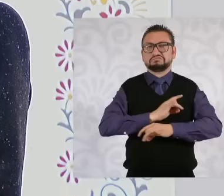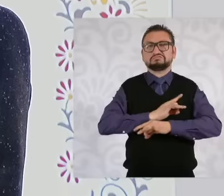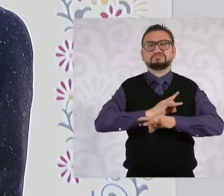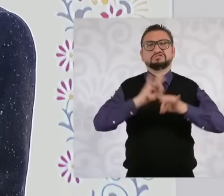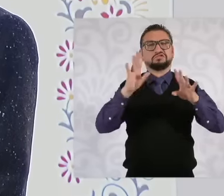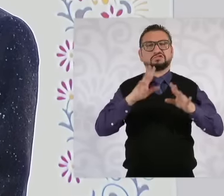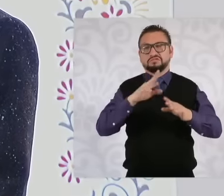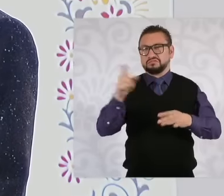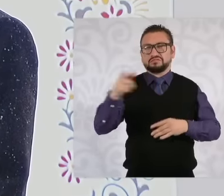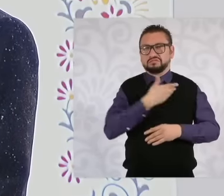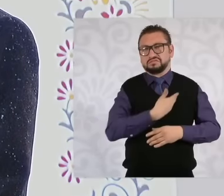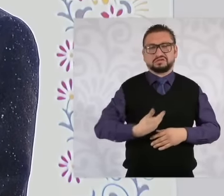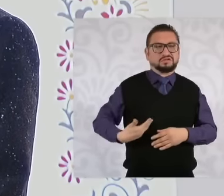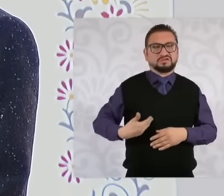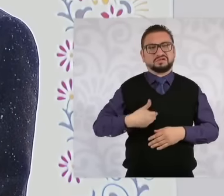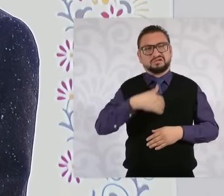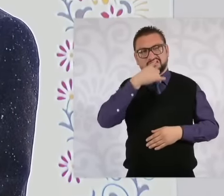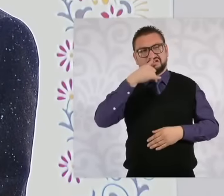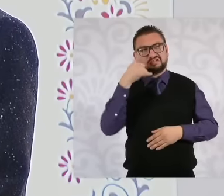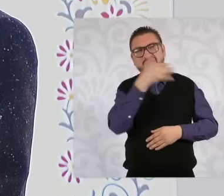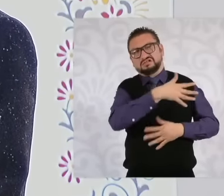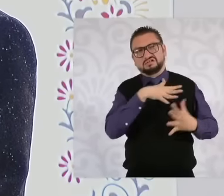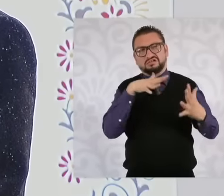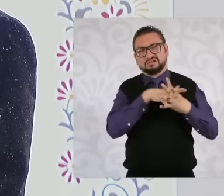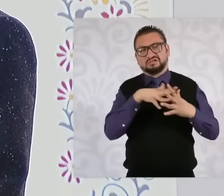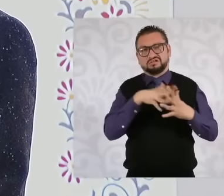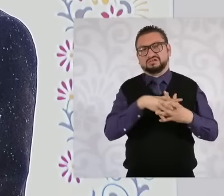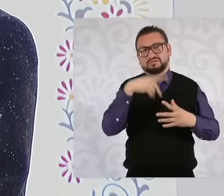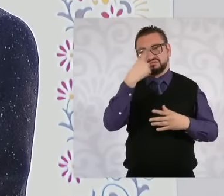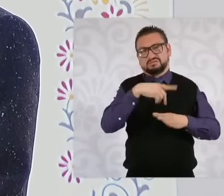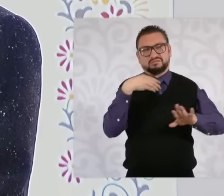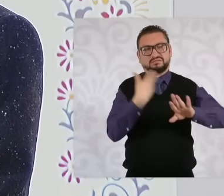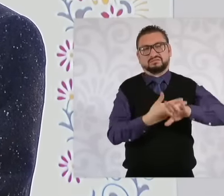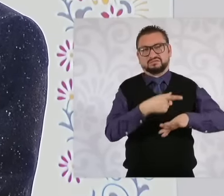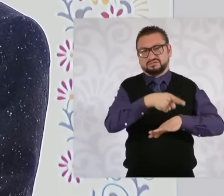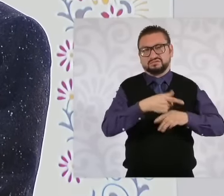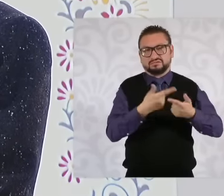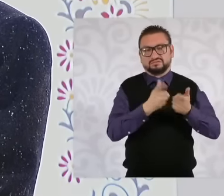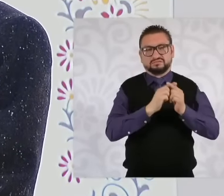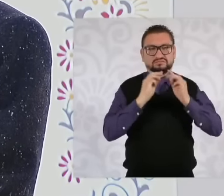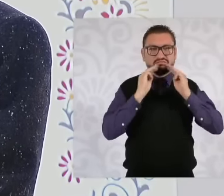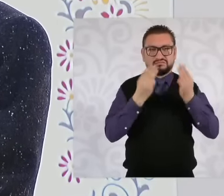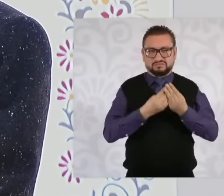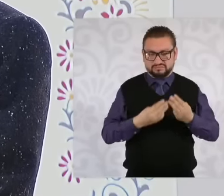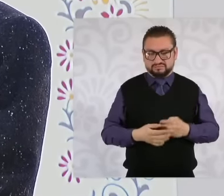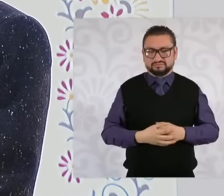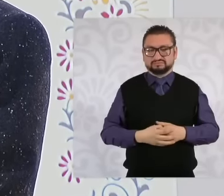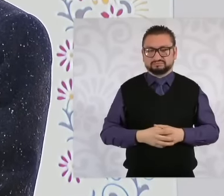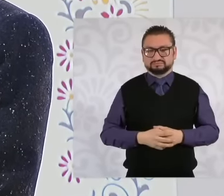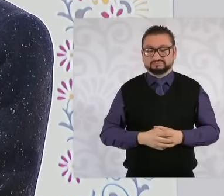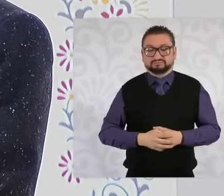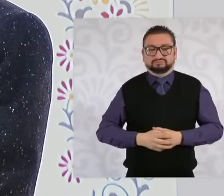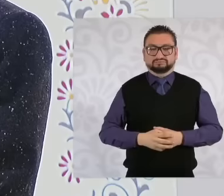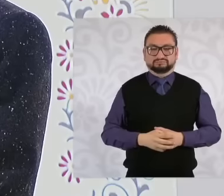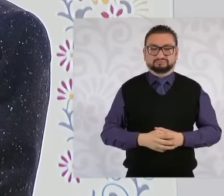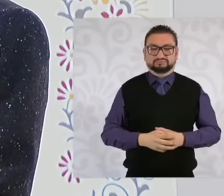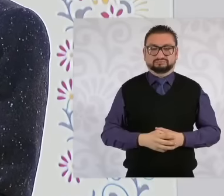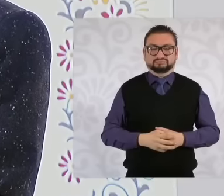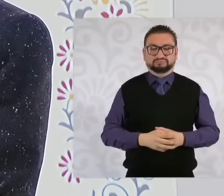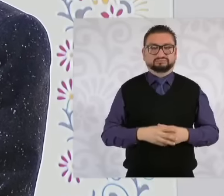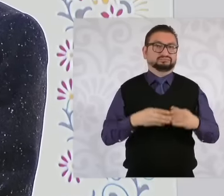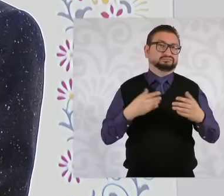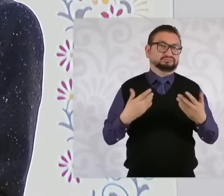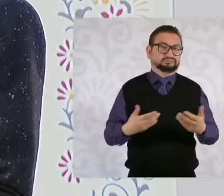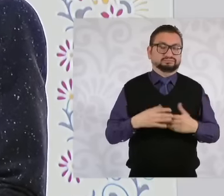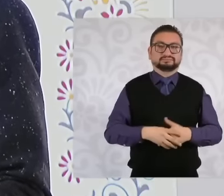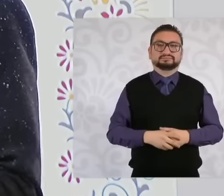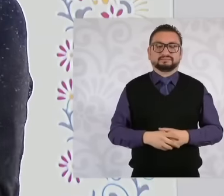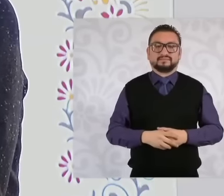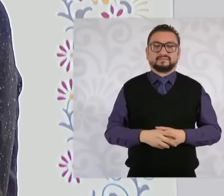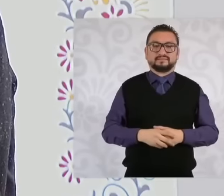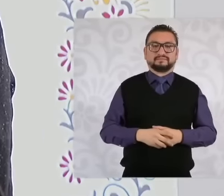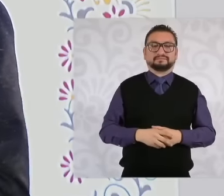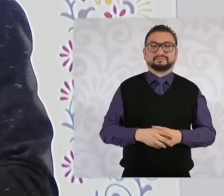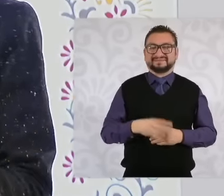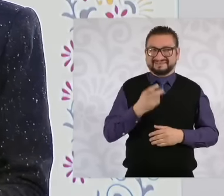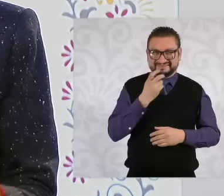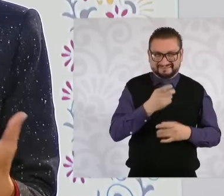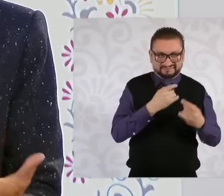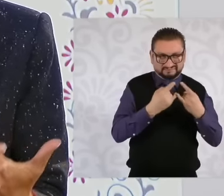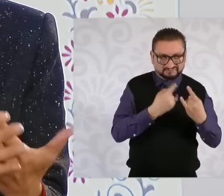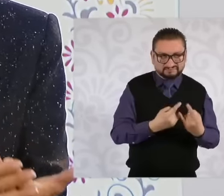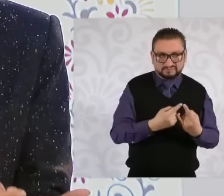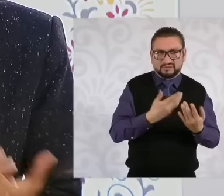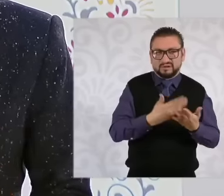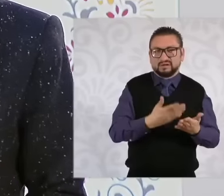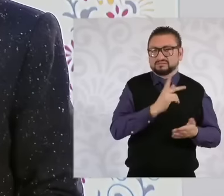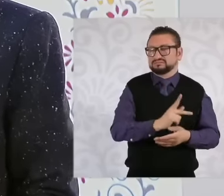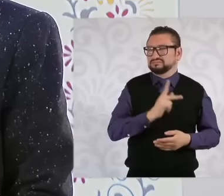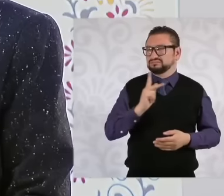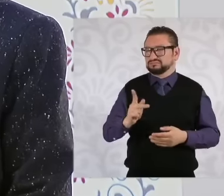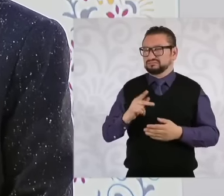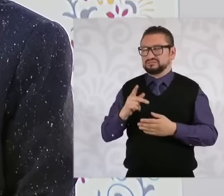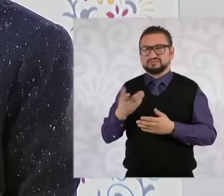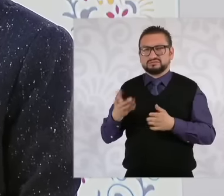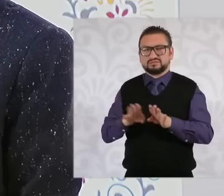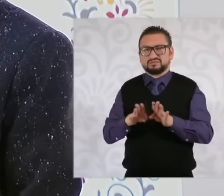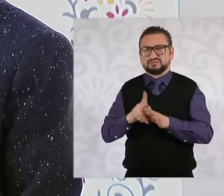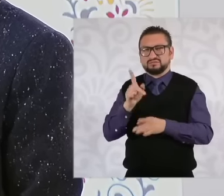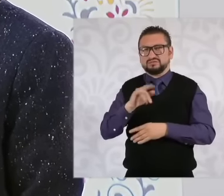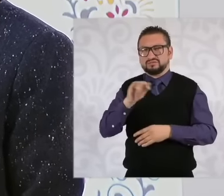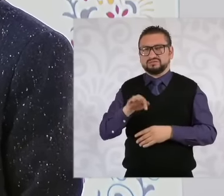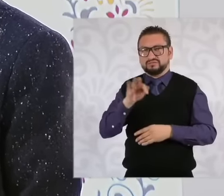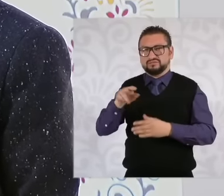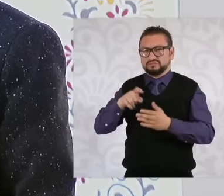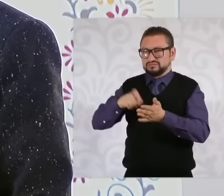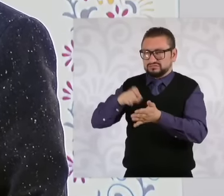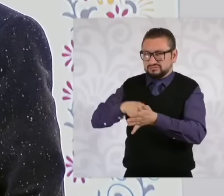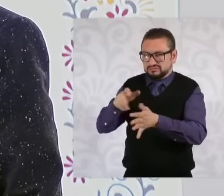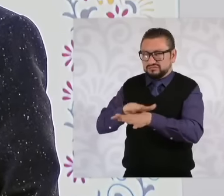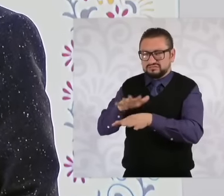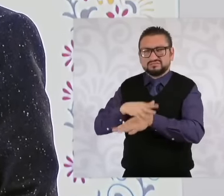narco So what does that have to do with the reform of the judiciary